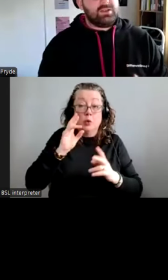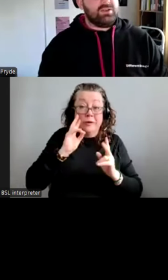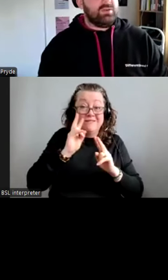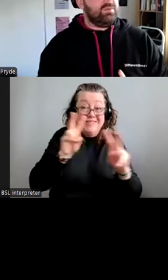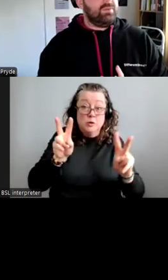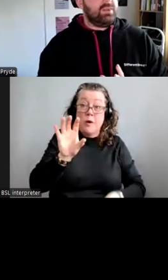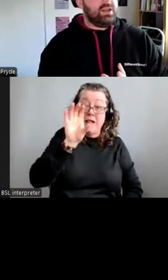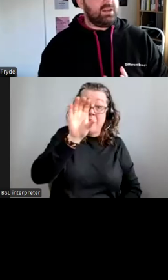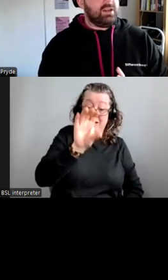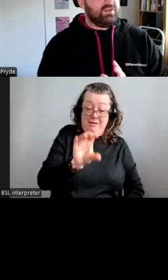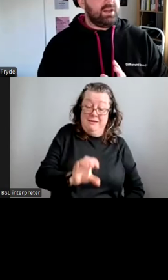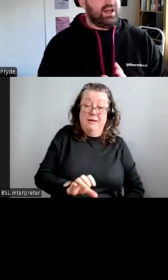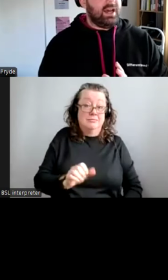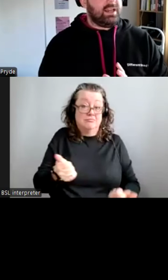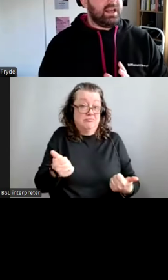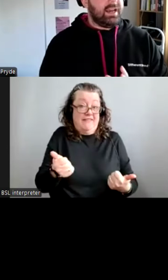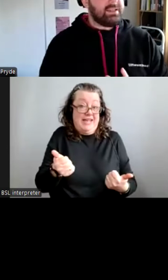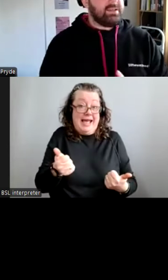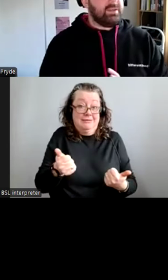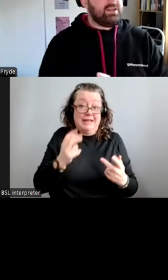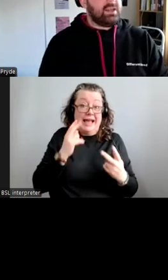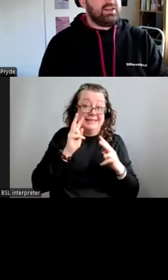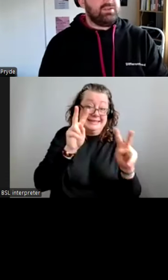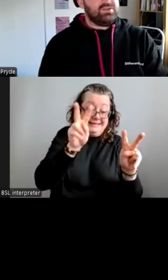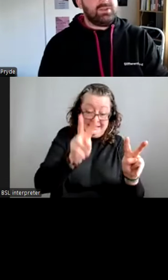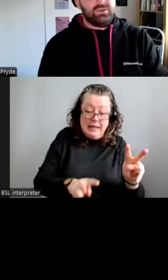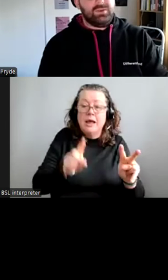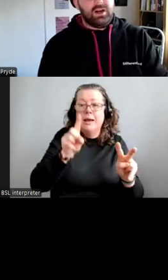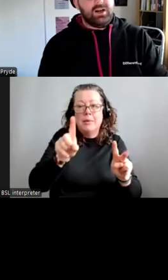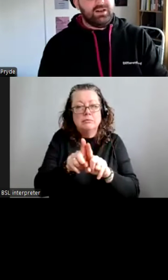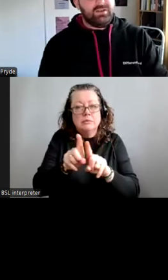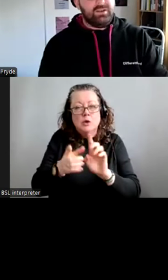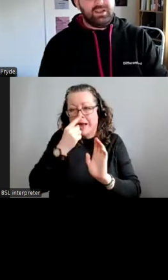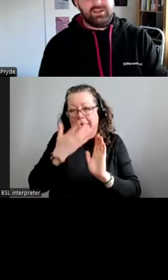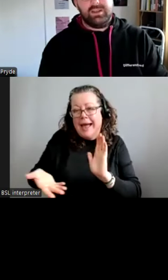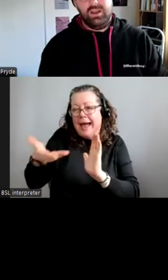additional accessibility text onto our links.